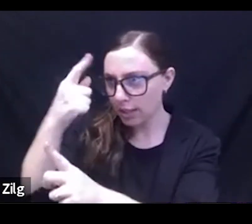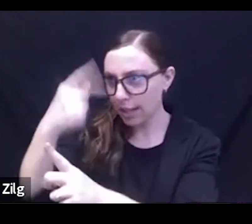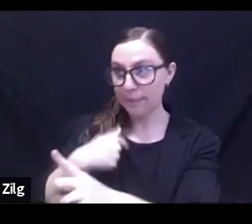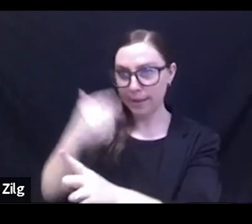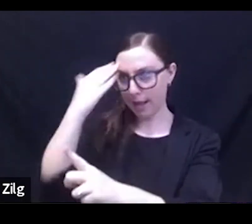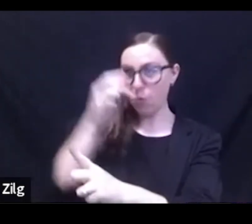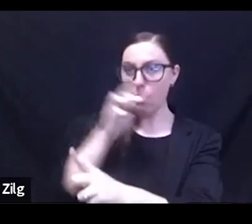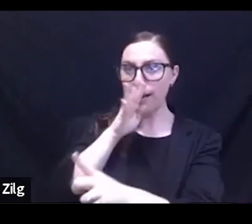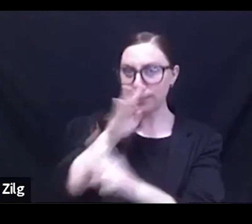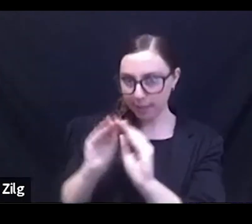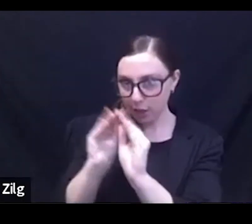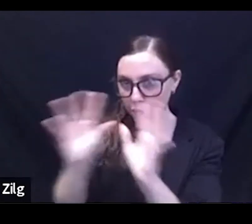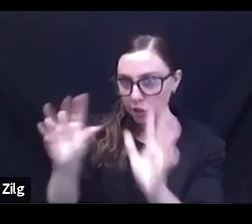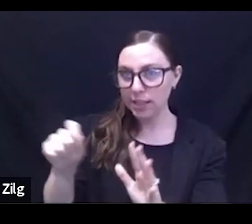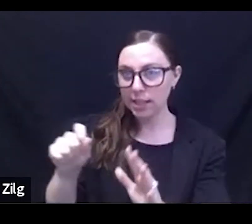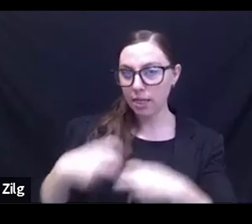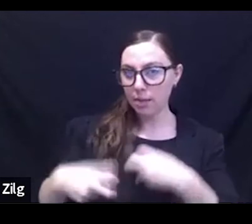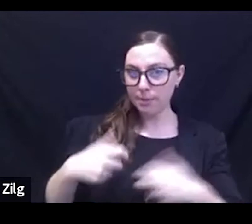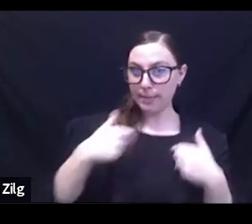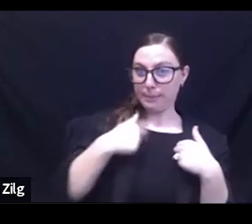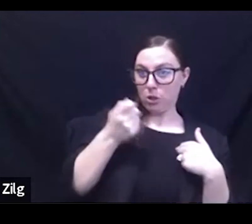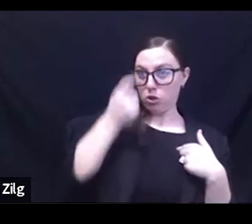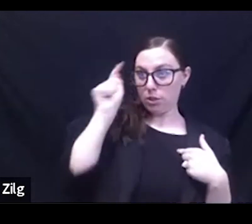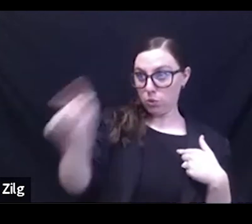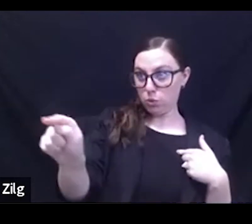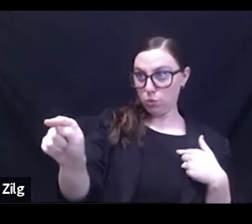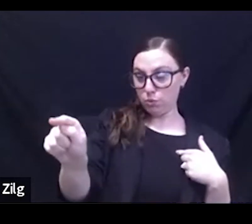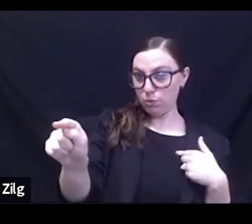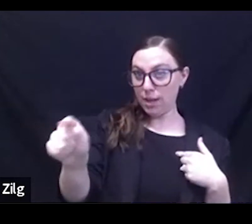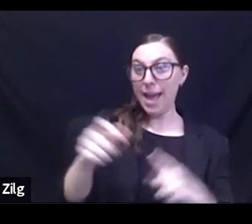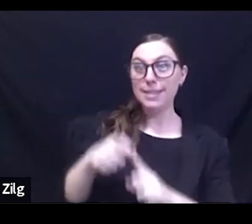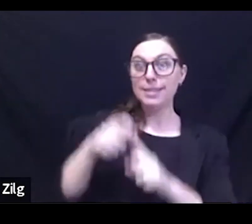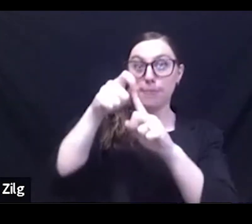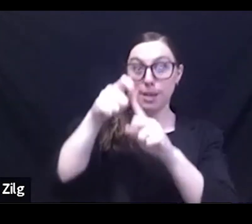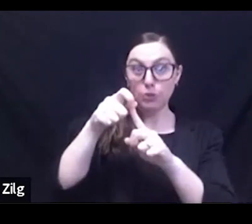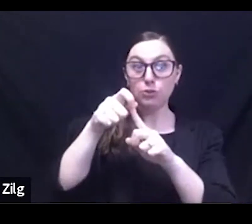quite clearly. The problem is ME understanding that person, especially during a pandemic when everyone has